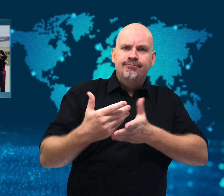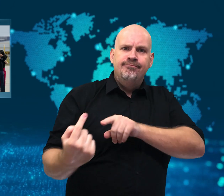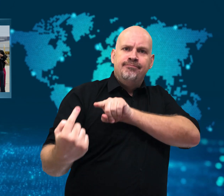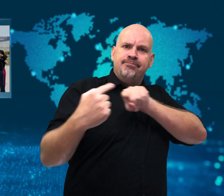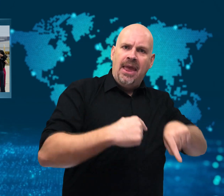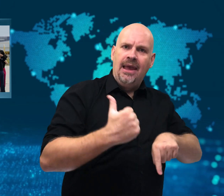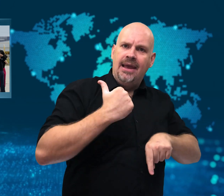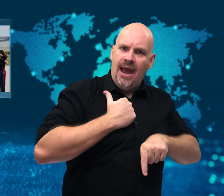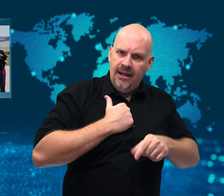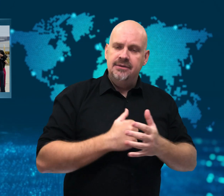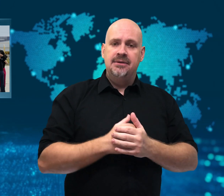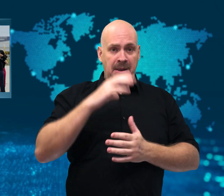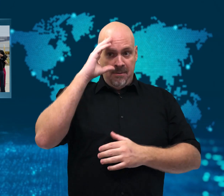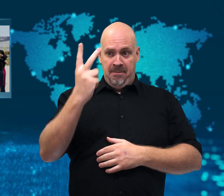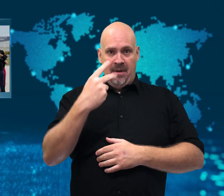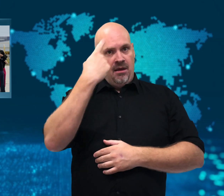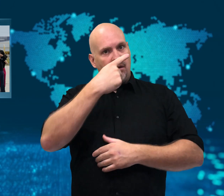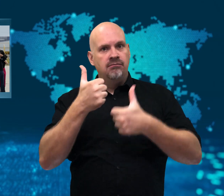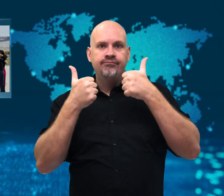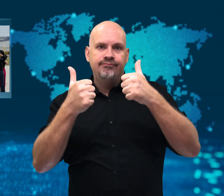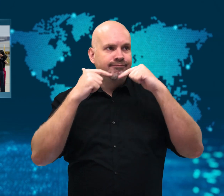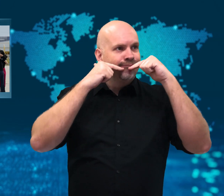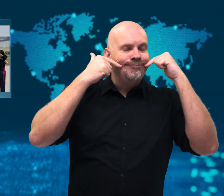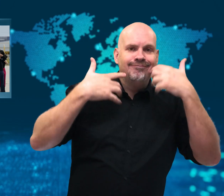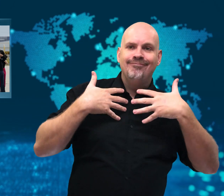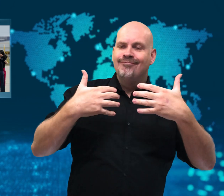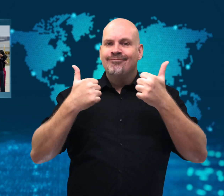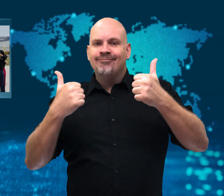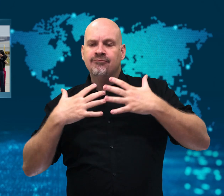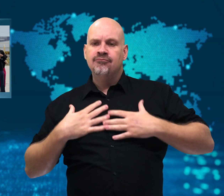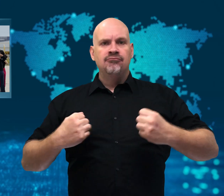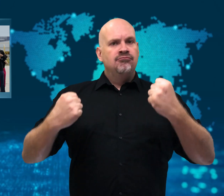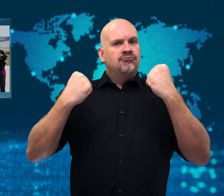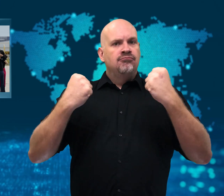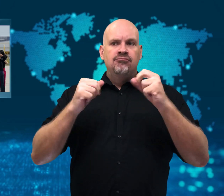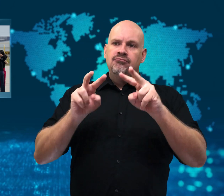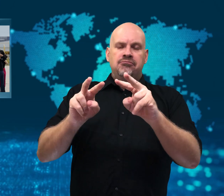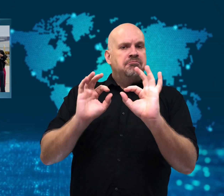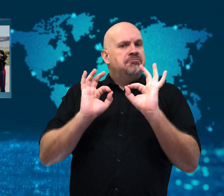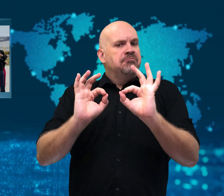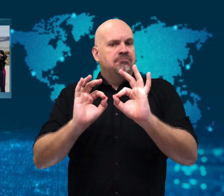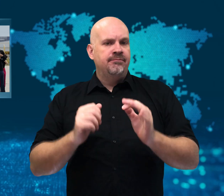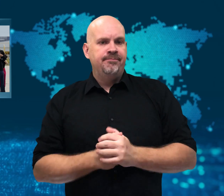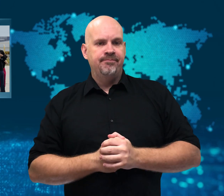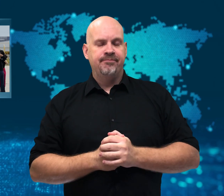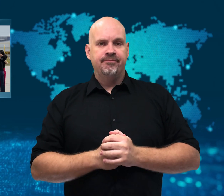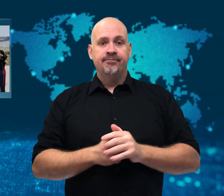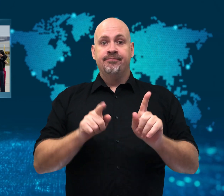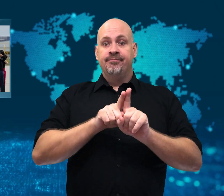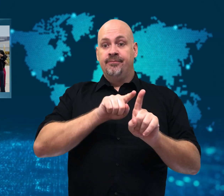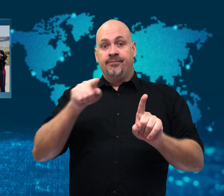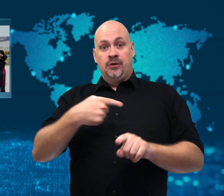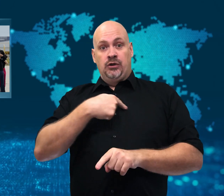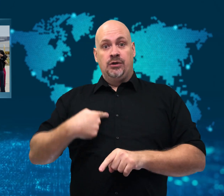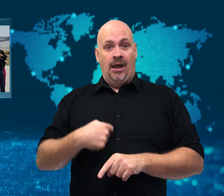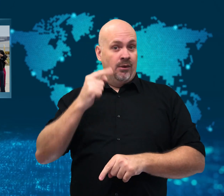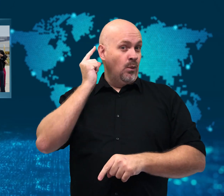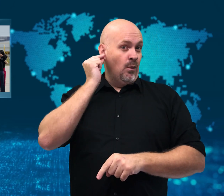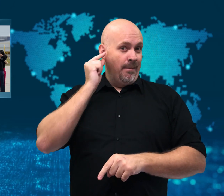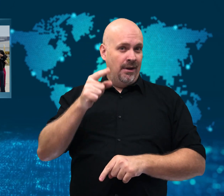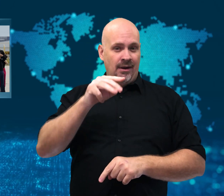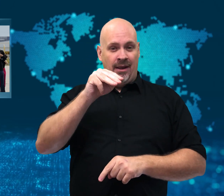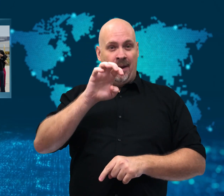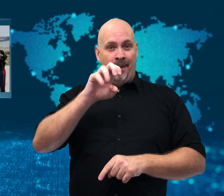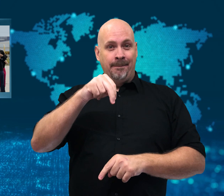Meng, the daughter of the billionaire founder of